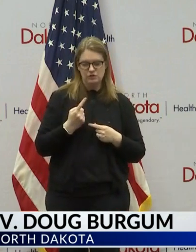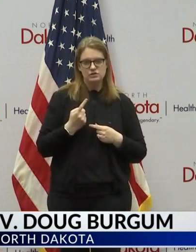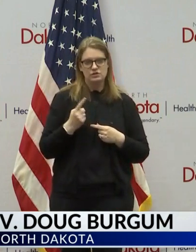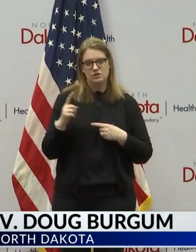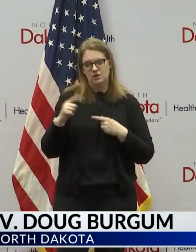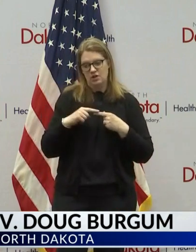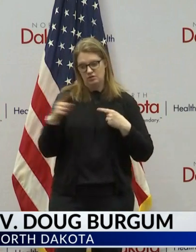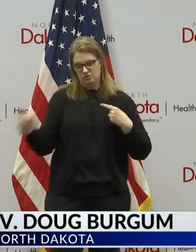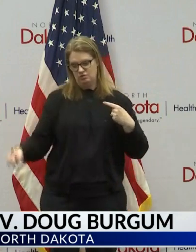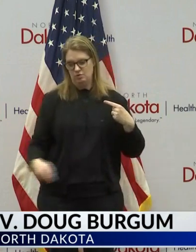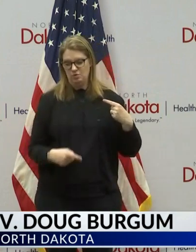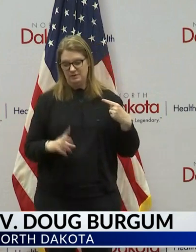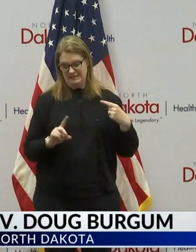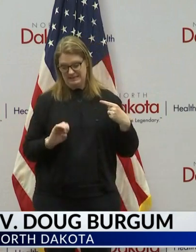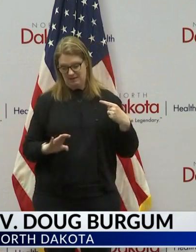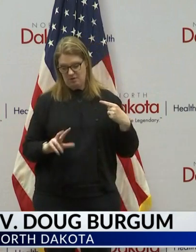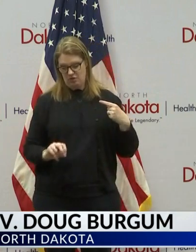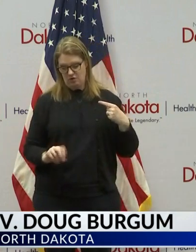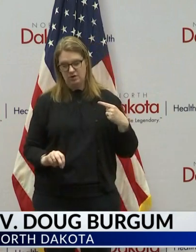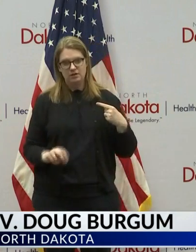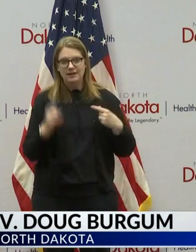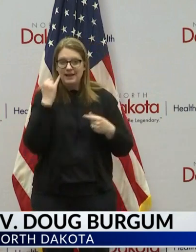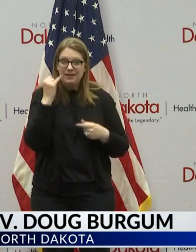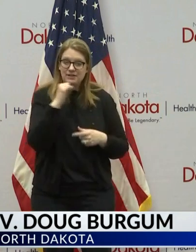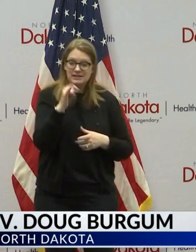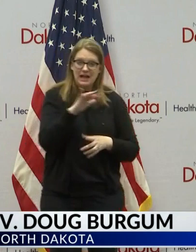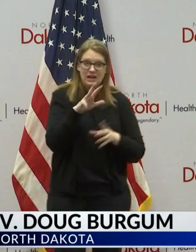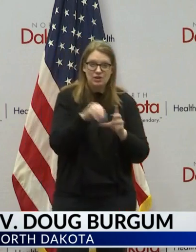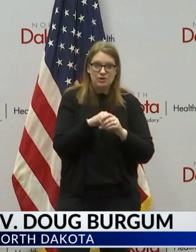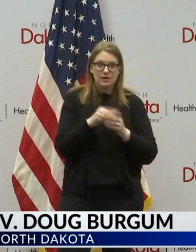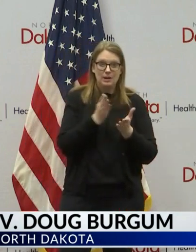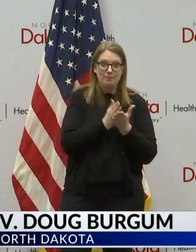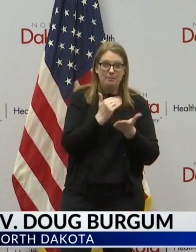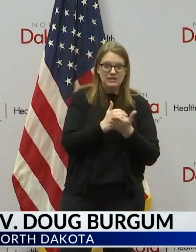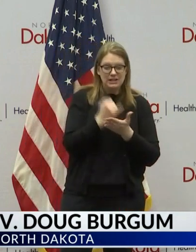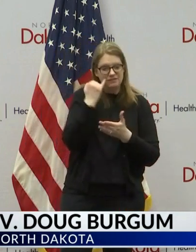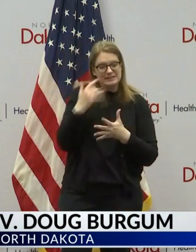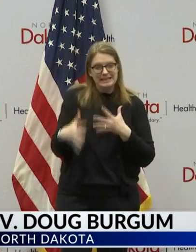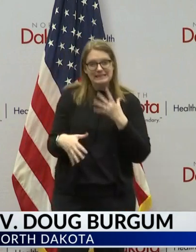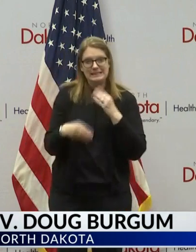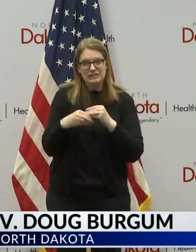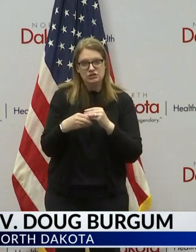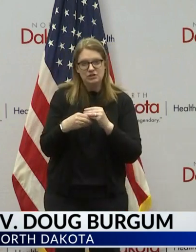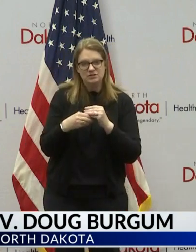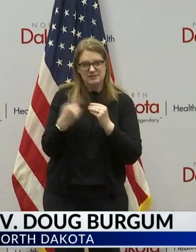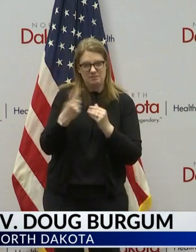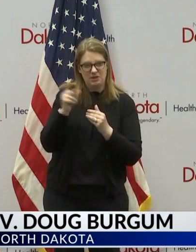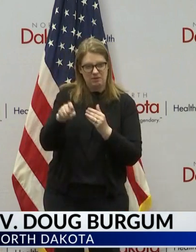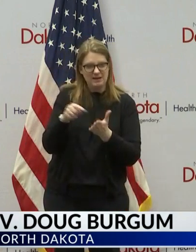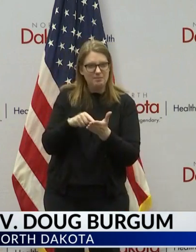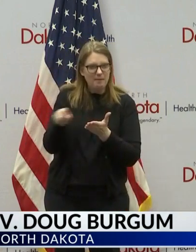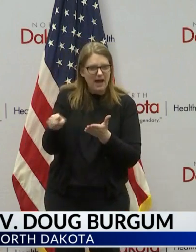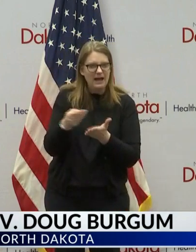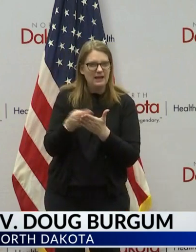EXACTLY THE GUIDANCE WE GOT. FOR EXPENSES BETWEEN MARCH 1st AND DECEMBER 30th OF THIS YEAR, IF IT WASN'T PART OF YOUR BUDGET PRIOR, IF